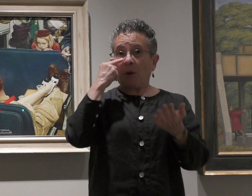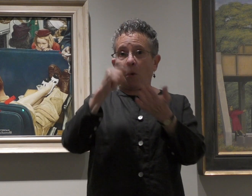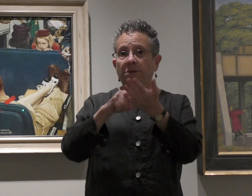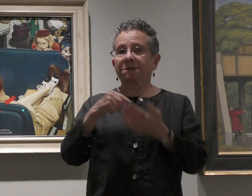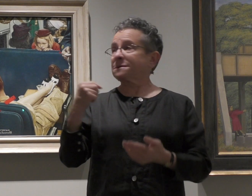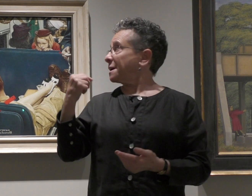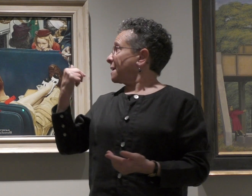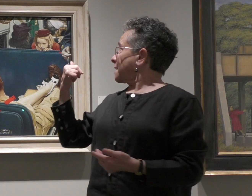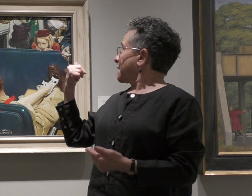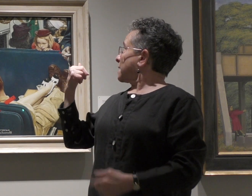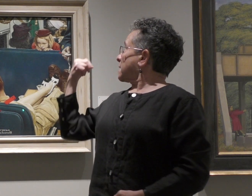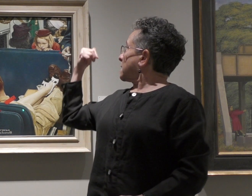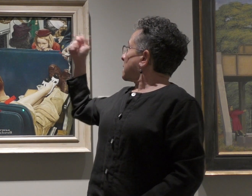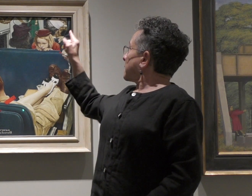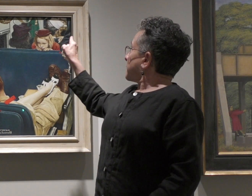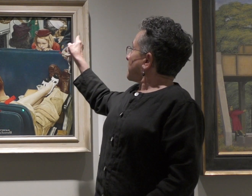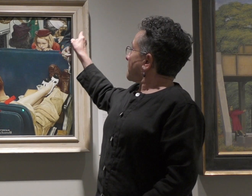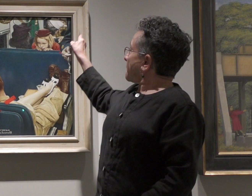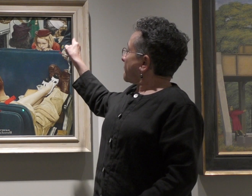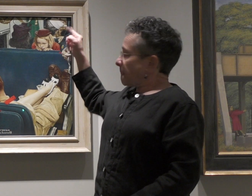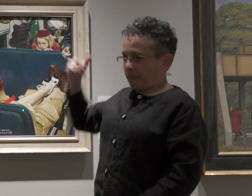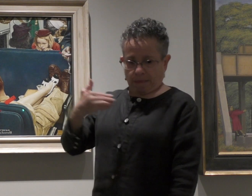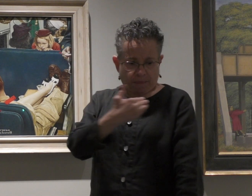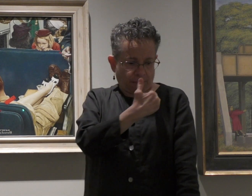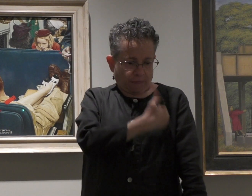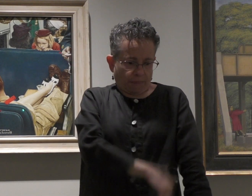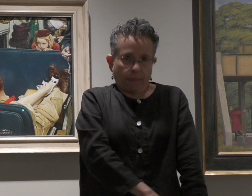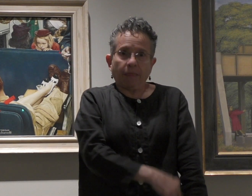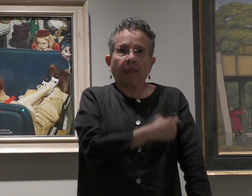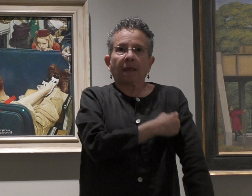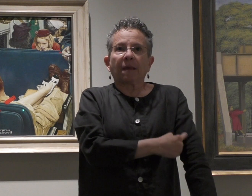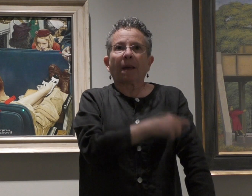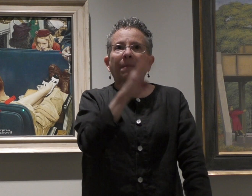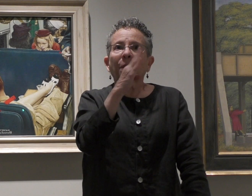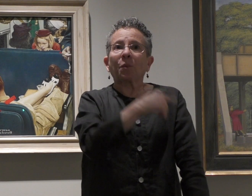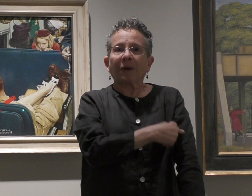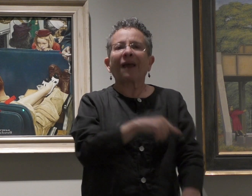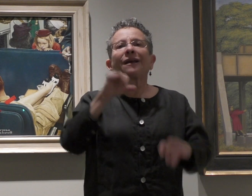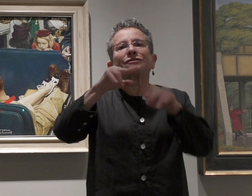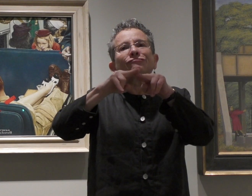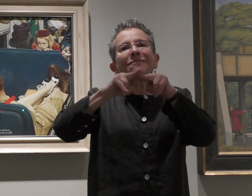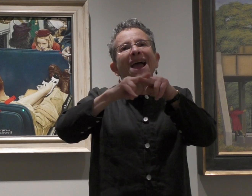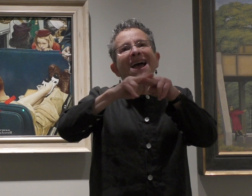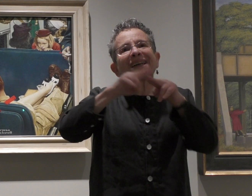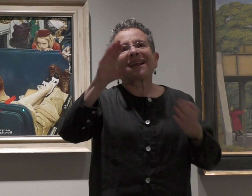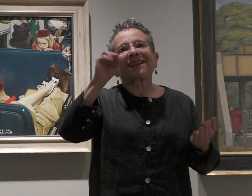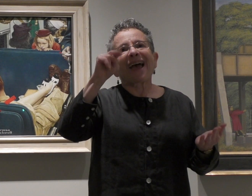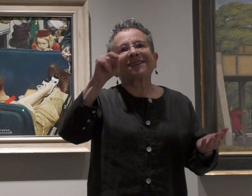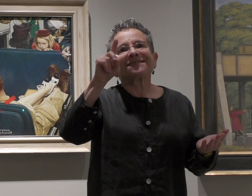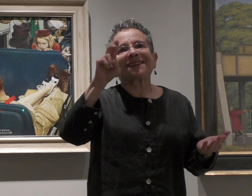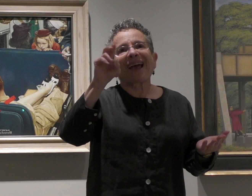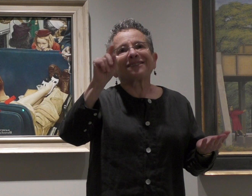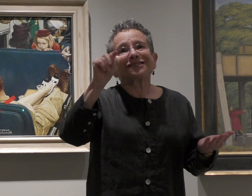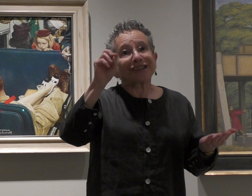Notice that near the upper right hand corner you can see the blue-sleeved arm of the train conductor.